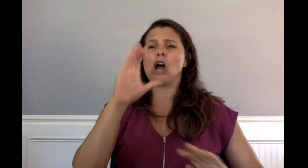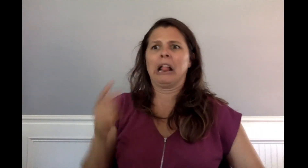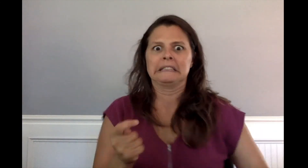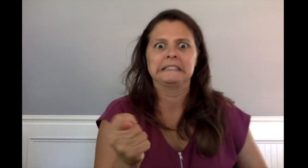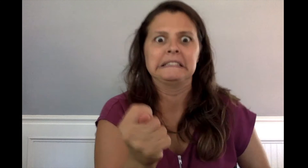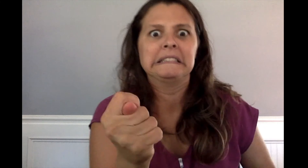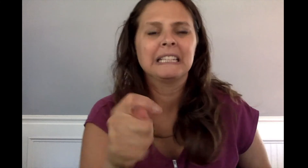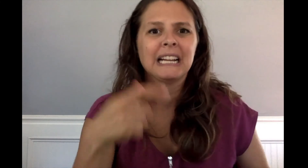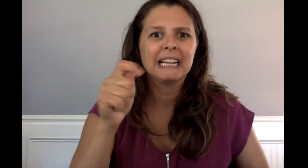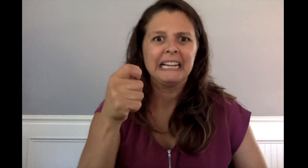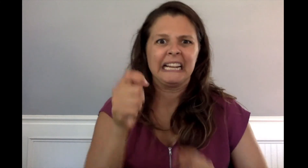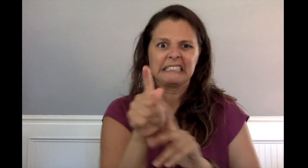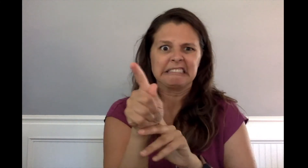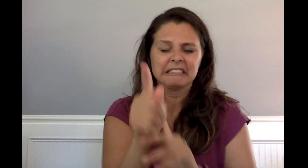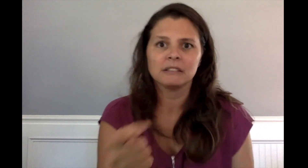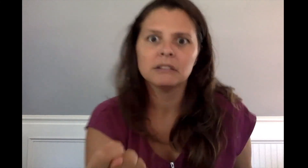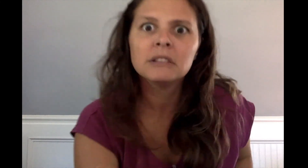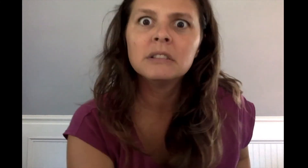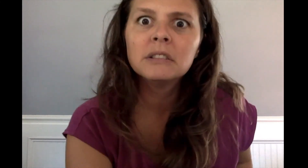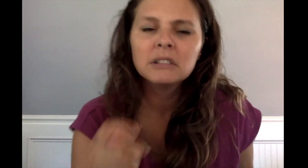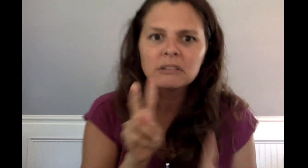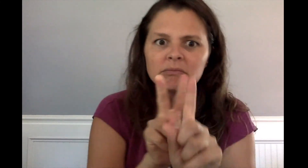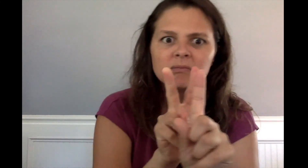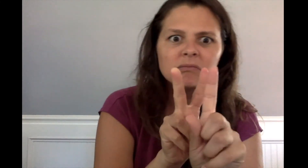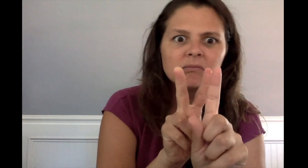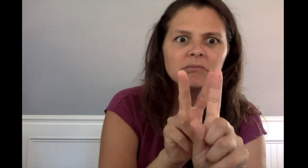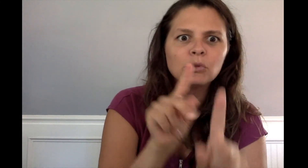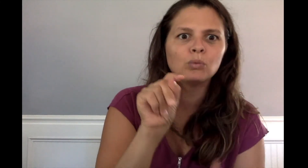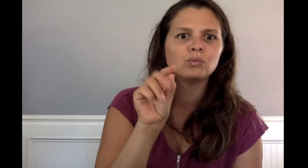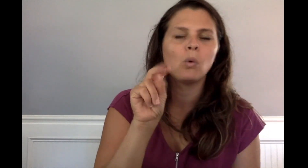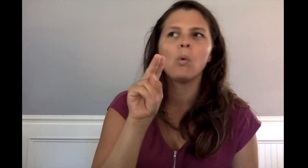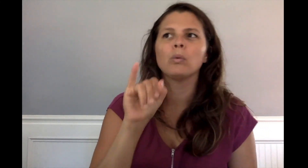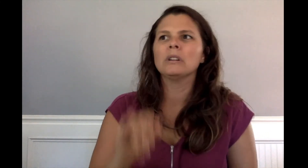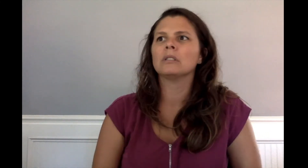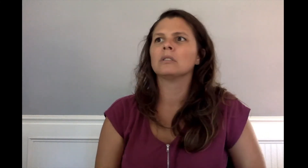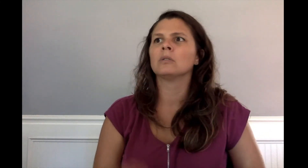Charlie followed with his key.